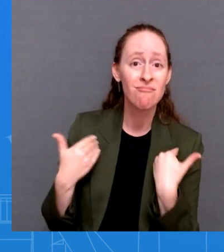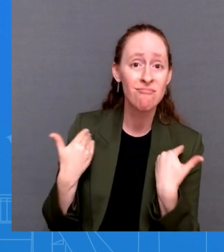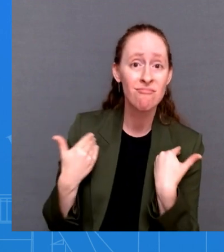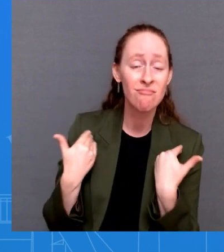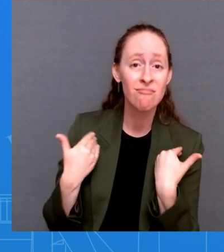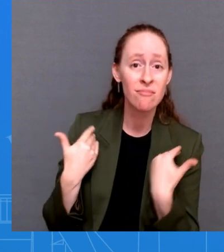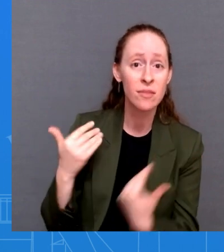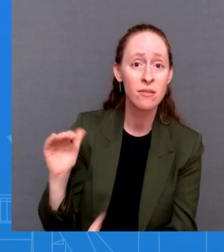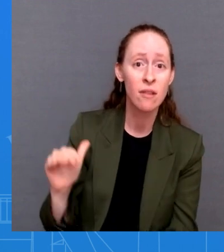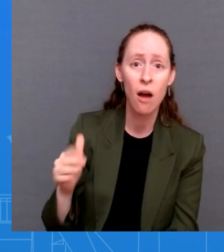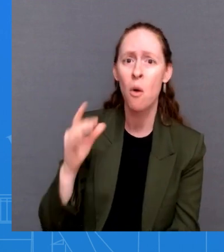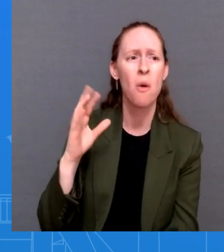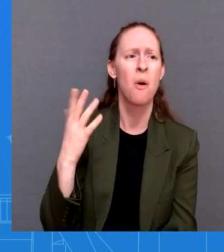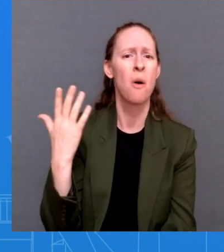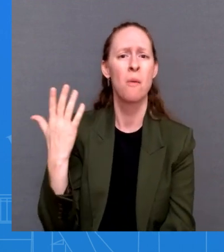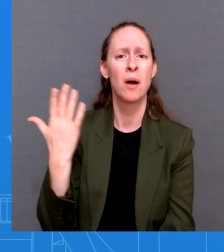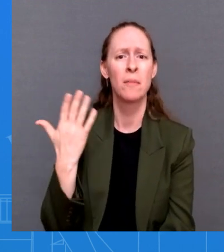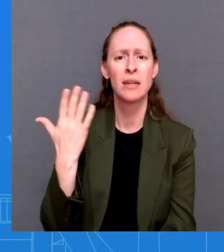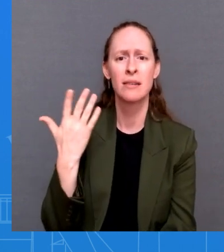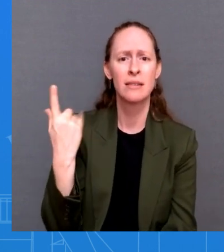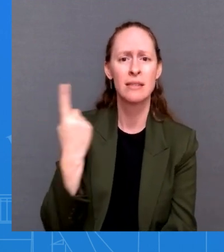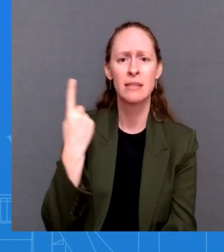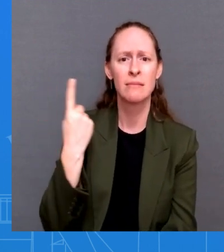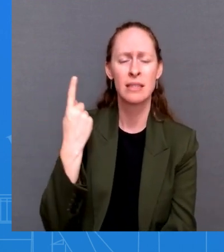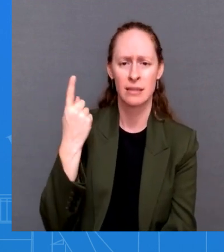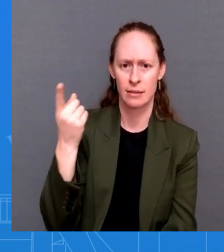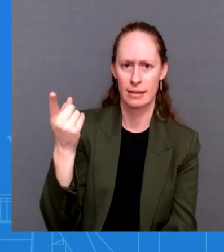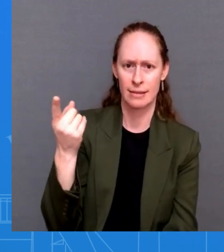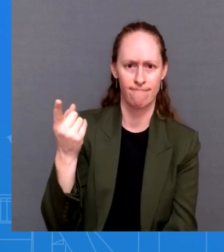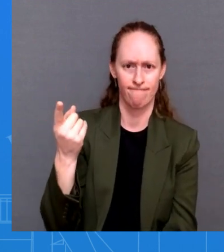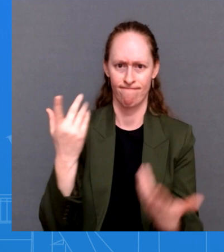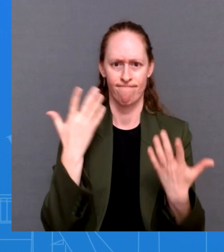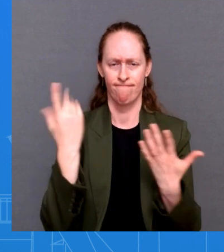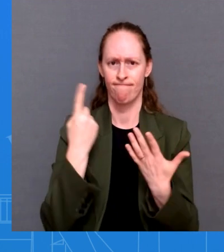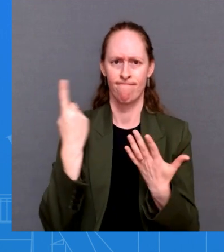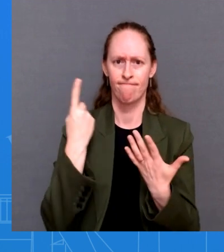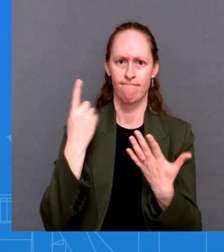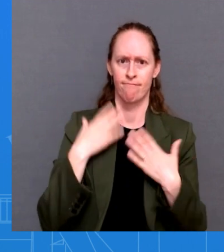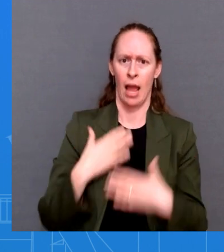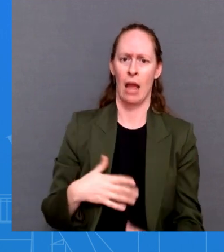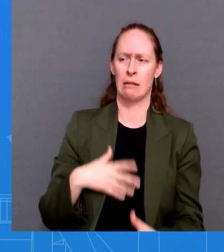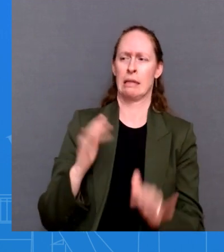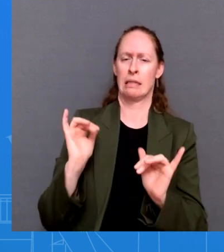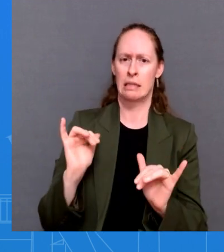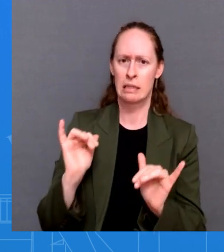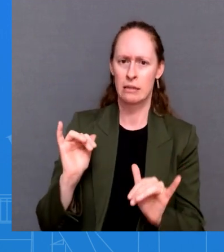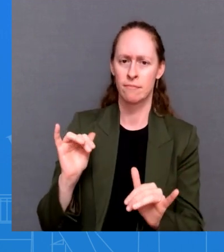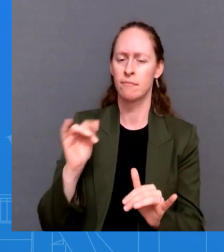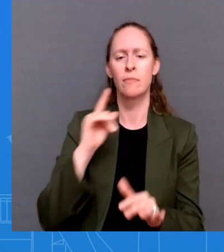So we have built in a buffer as we've been allocating and distributing to rest assured